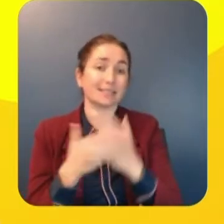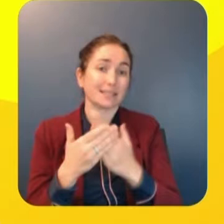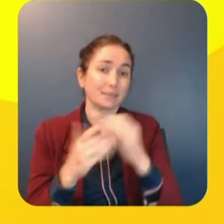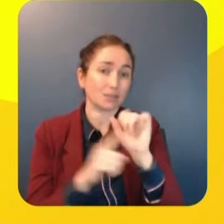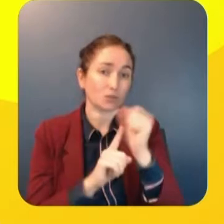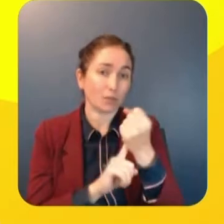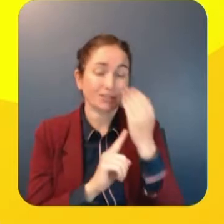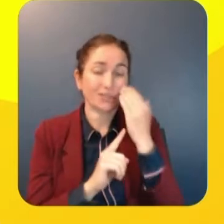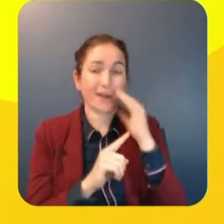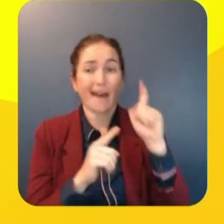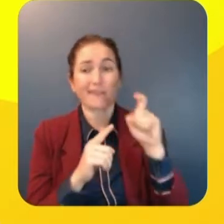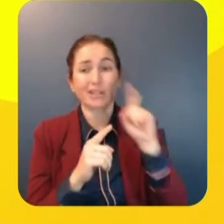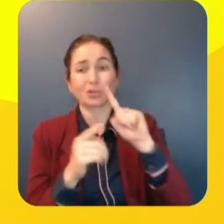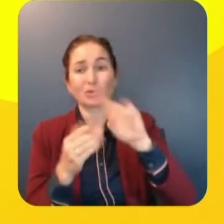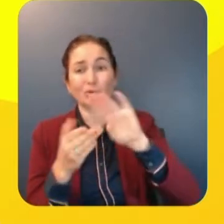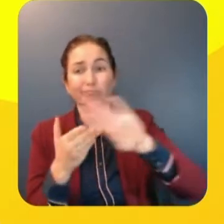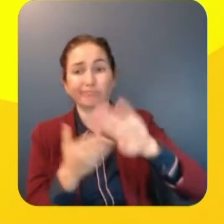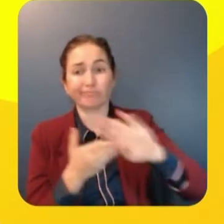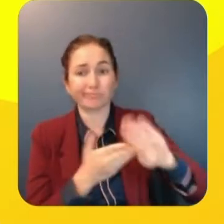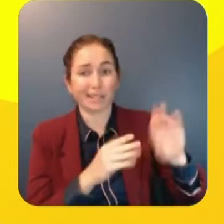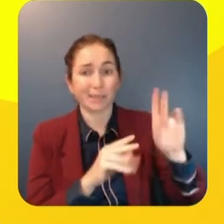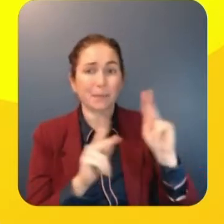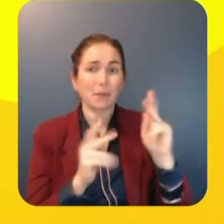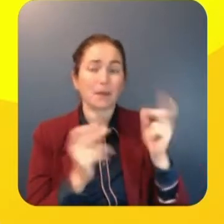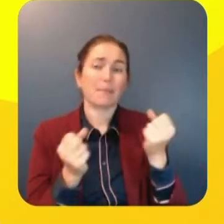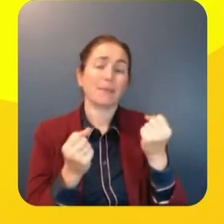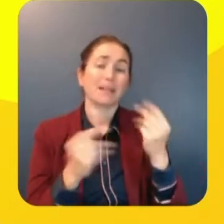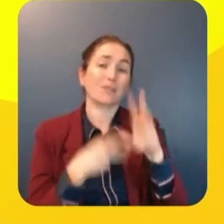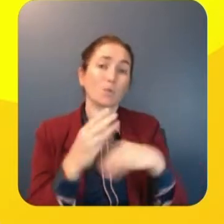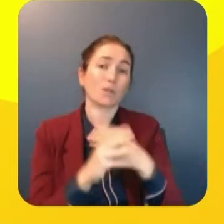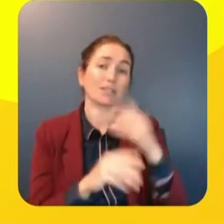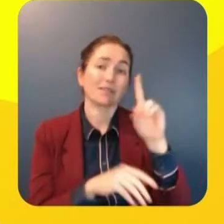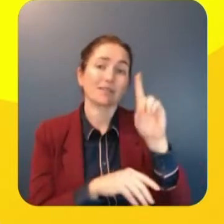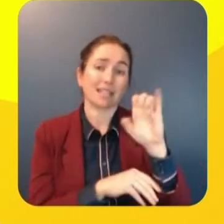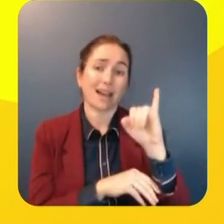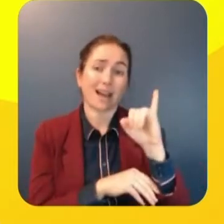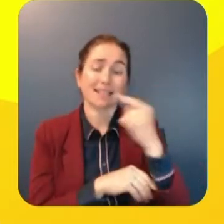And many in the world of DEI have argued that when these pressures bear upon us,